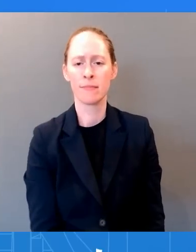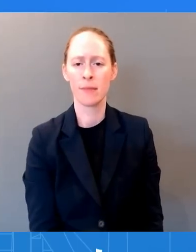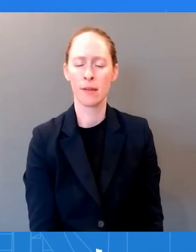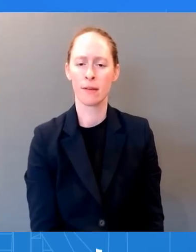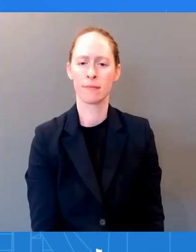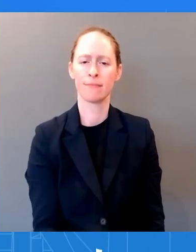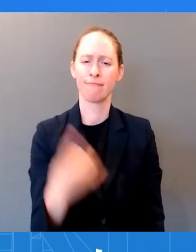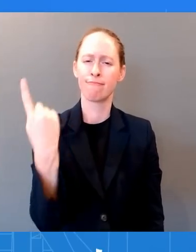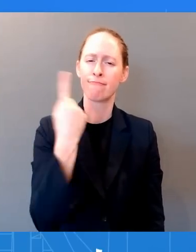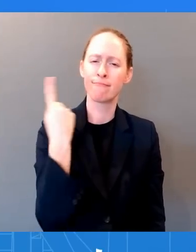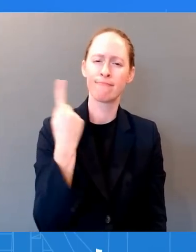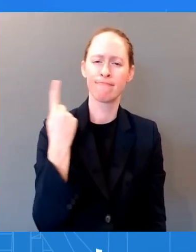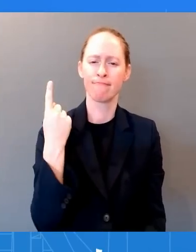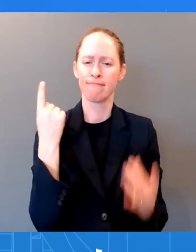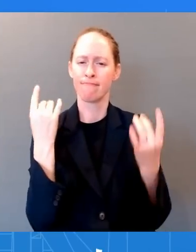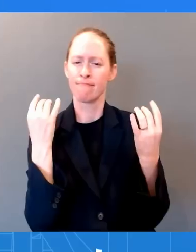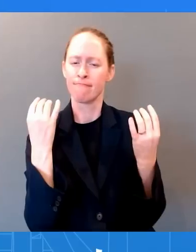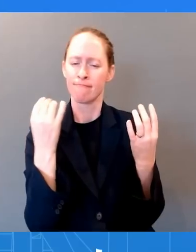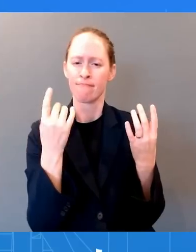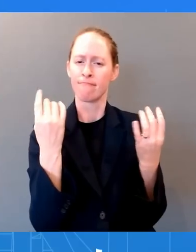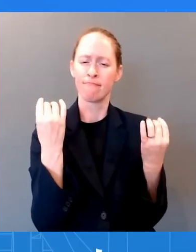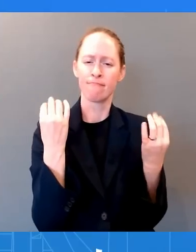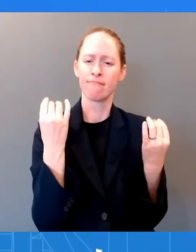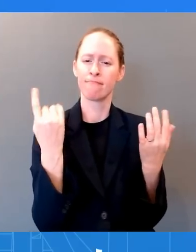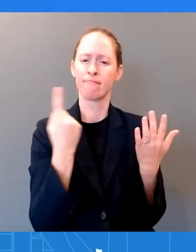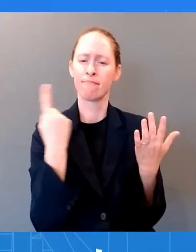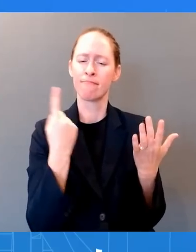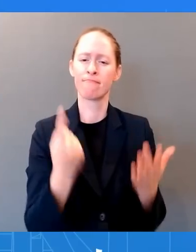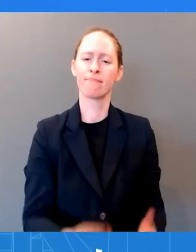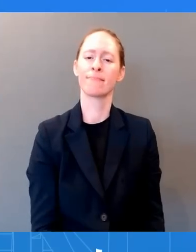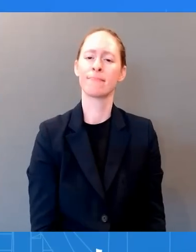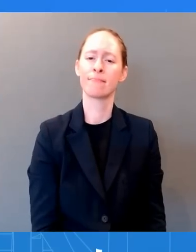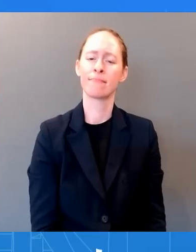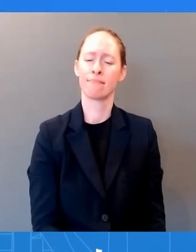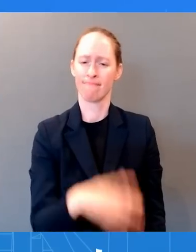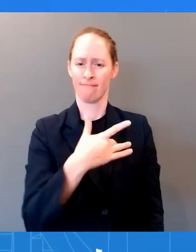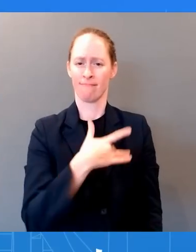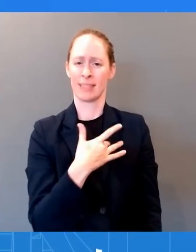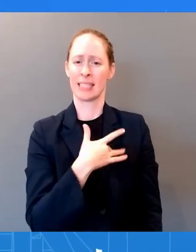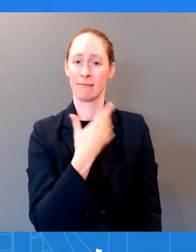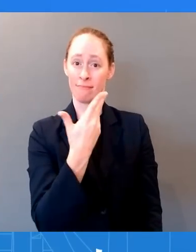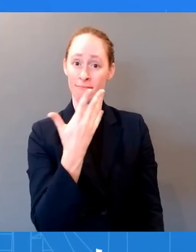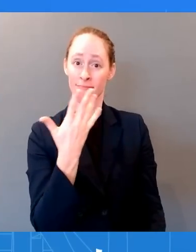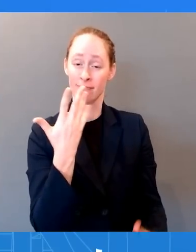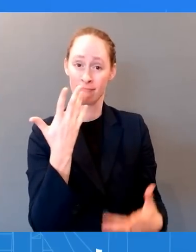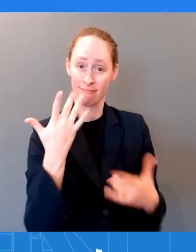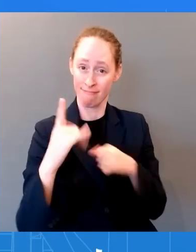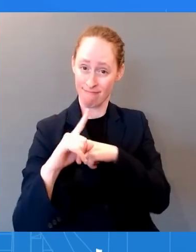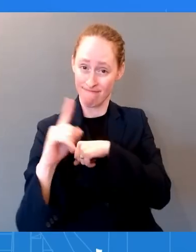a disproportionate number of whom are Black and brown. That's why, in April, during the Second Chance month,